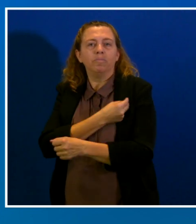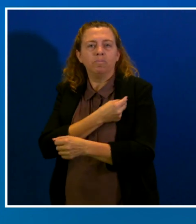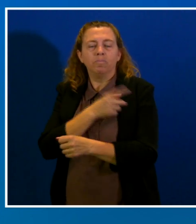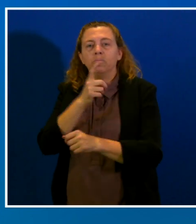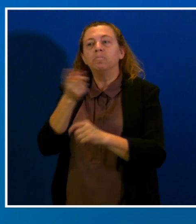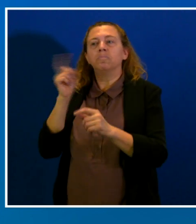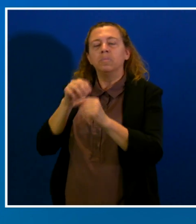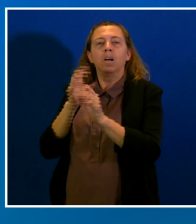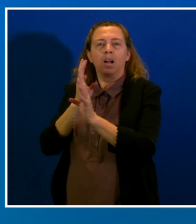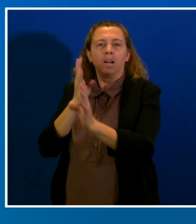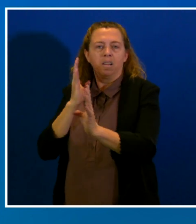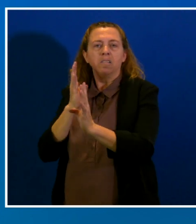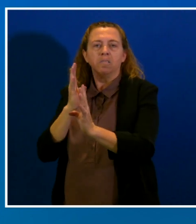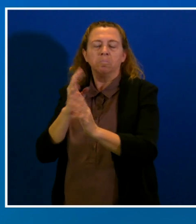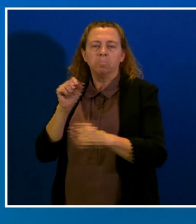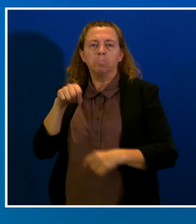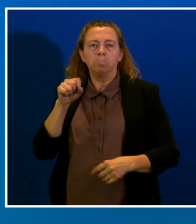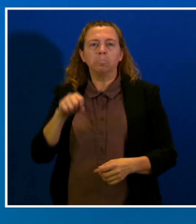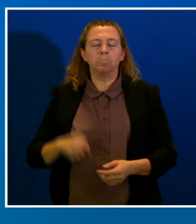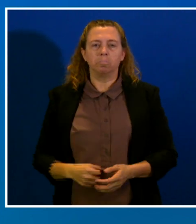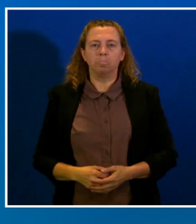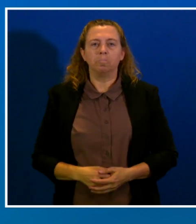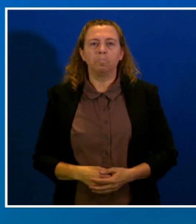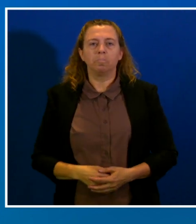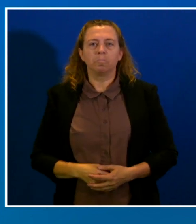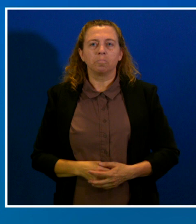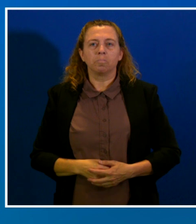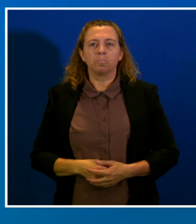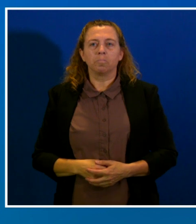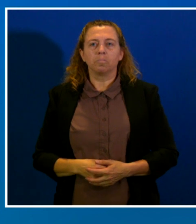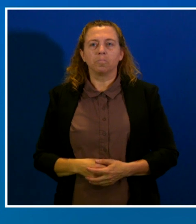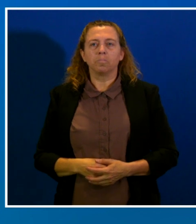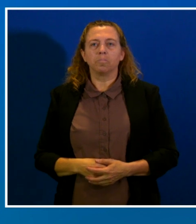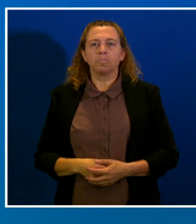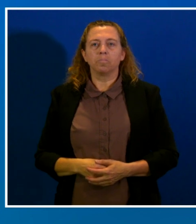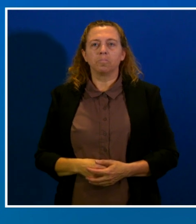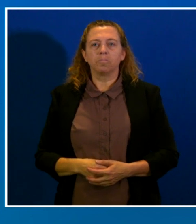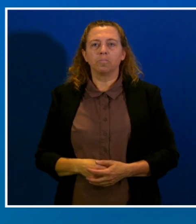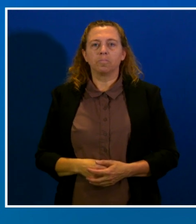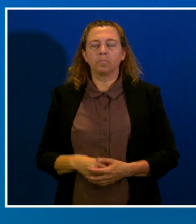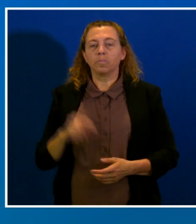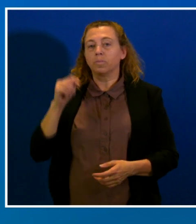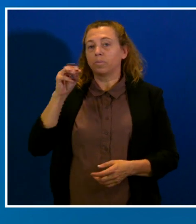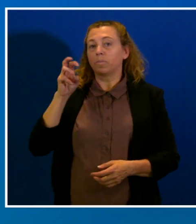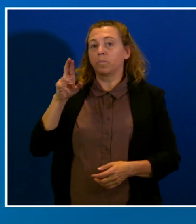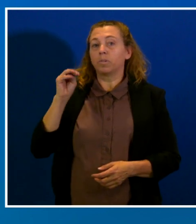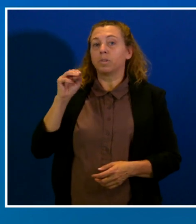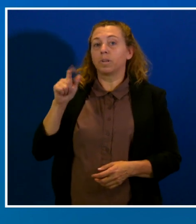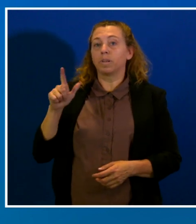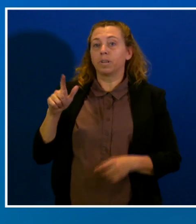basis. Tower Mall vaccination site is open from 8:30am to 4:30pm